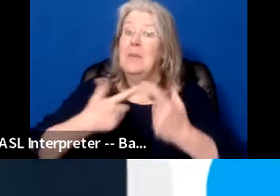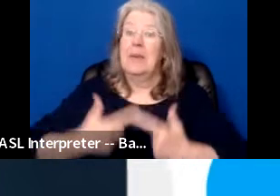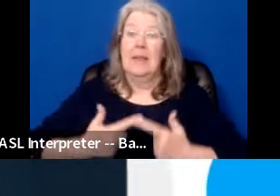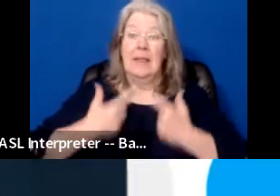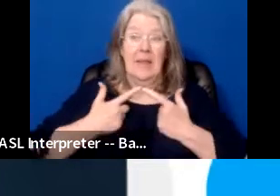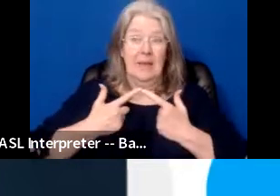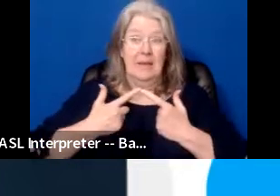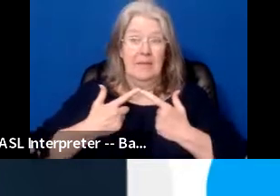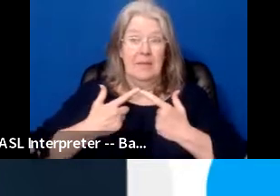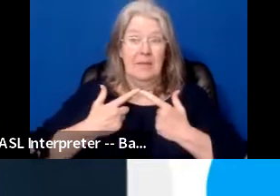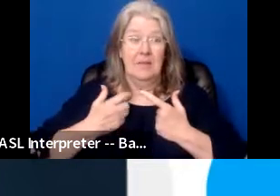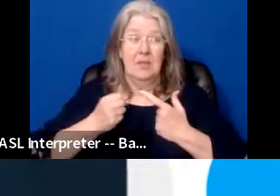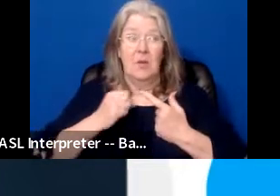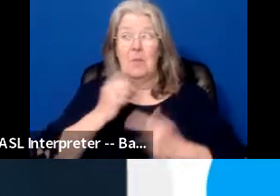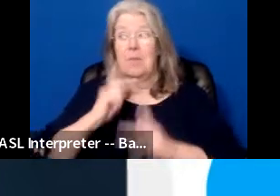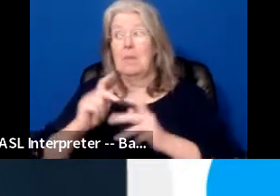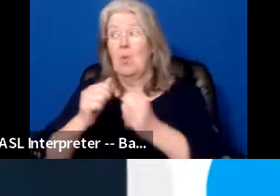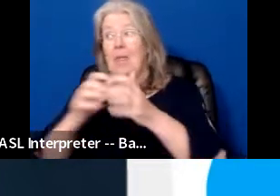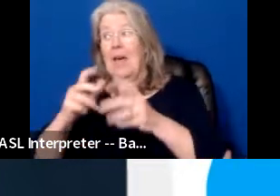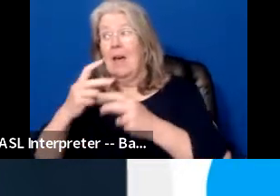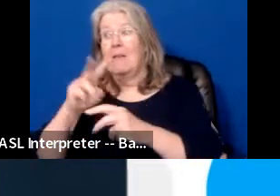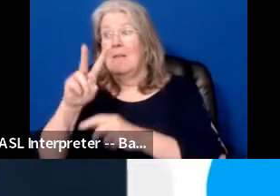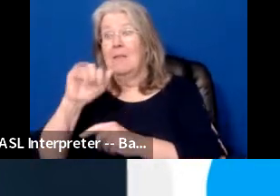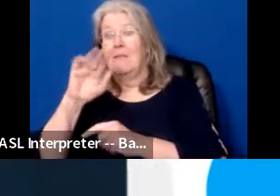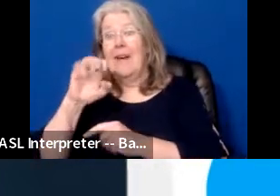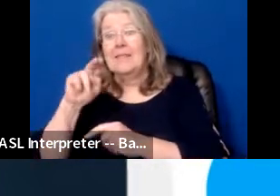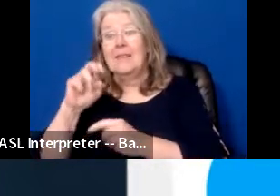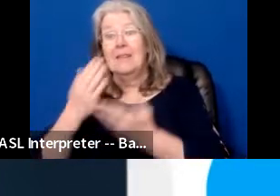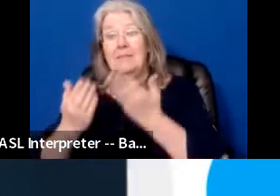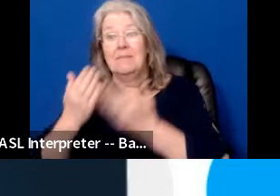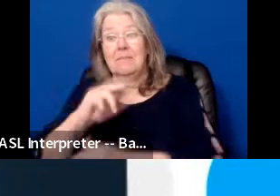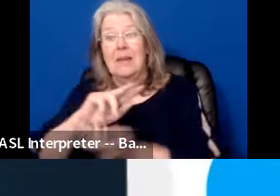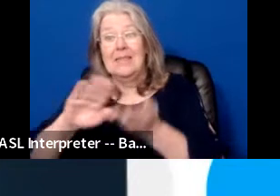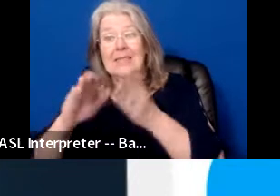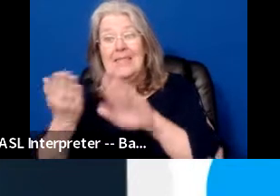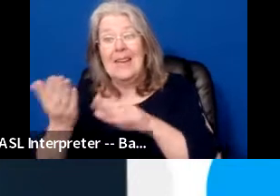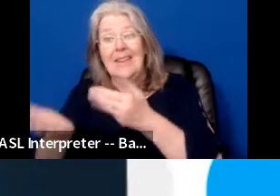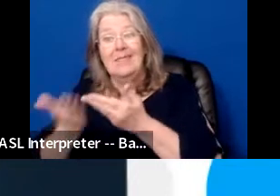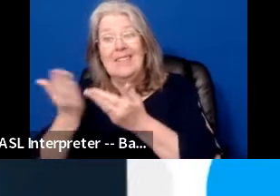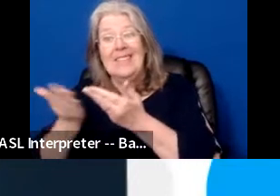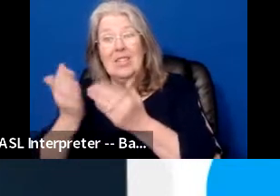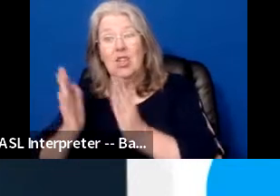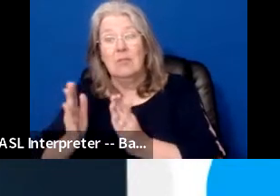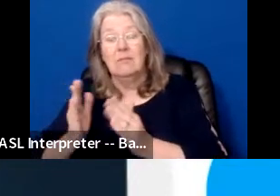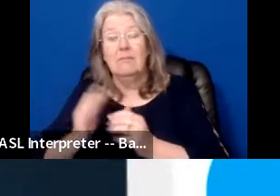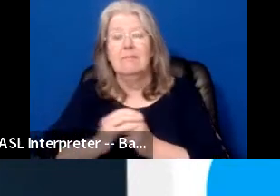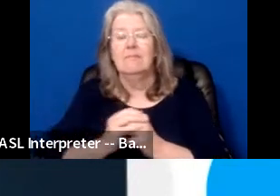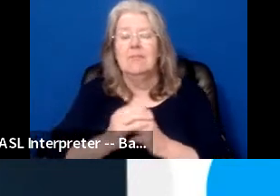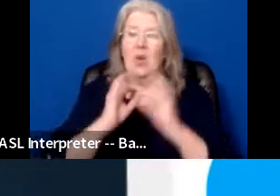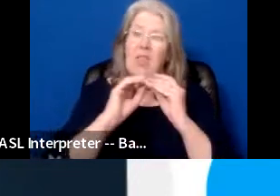haven't had the vaccine. So, you know, when people give me the argument about how, you know, well, people are still